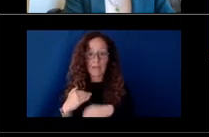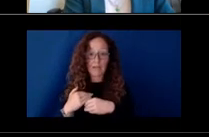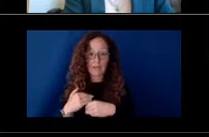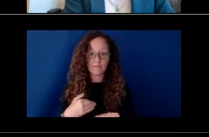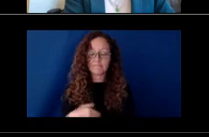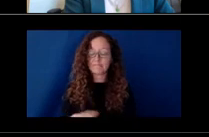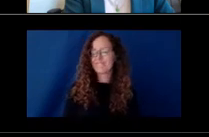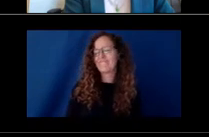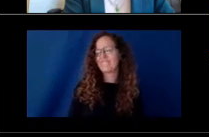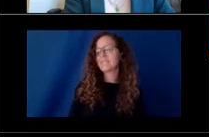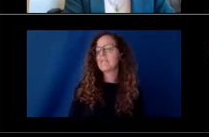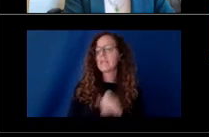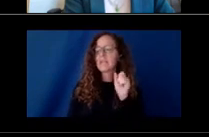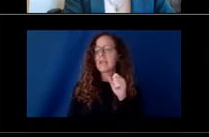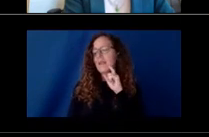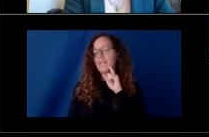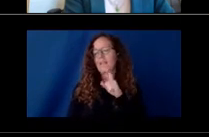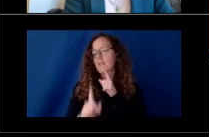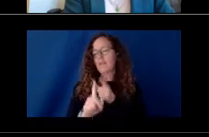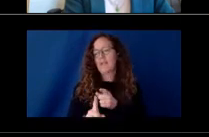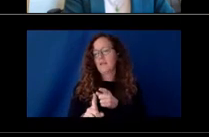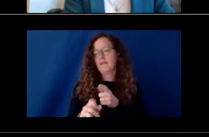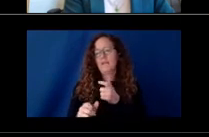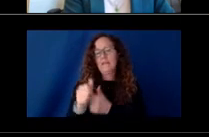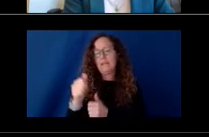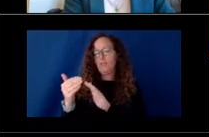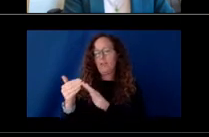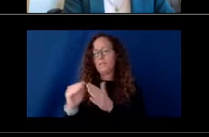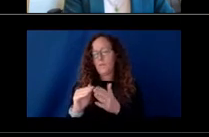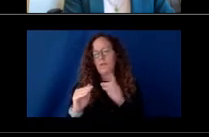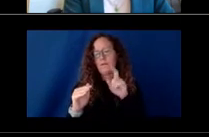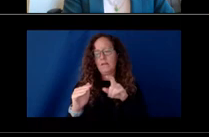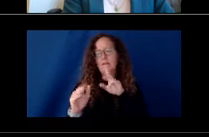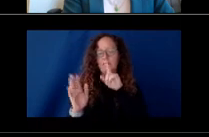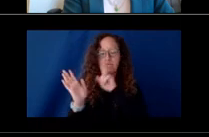Yeah, I think it's really down to communities exploring this and getting more comfortable